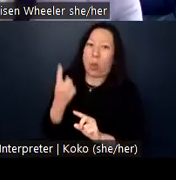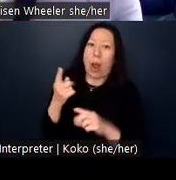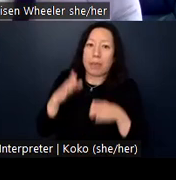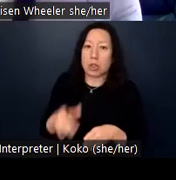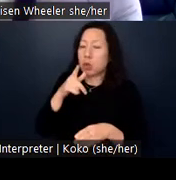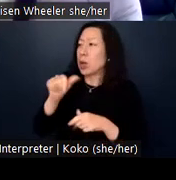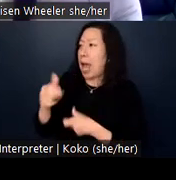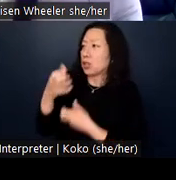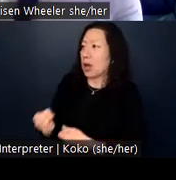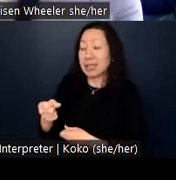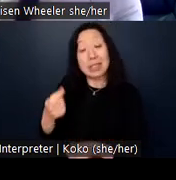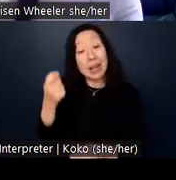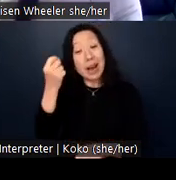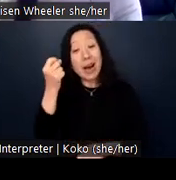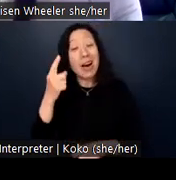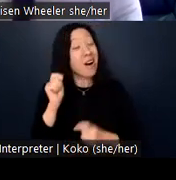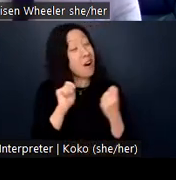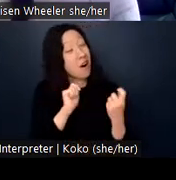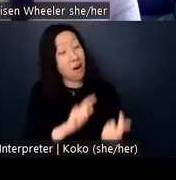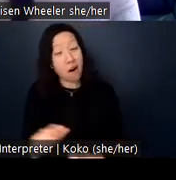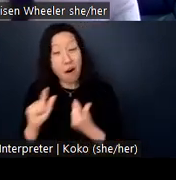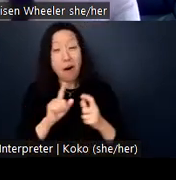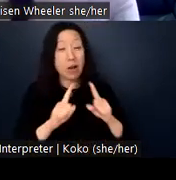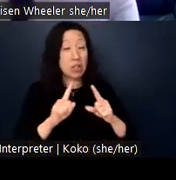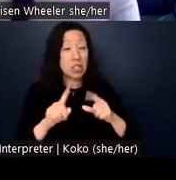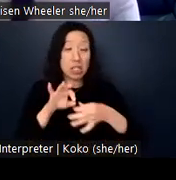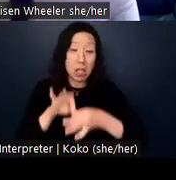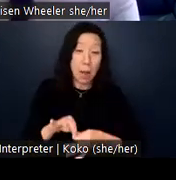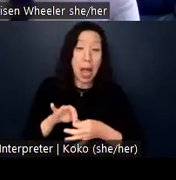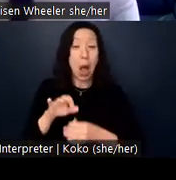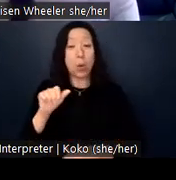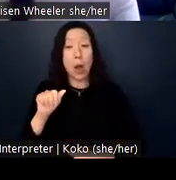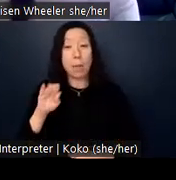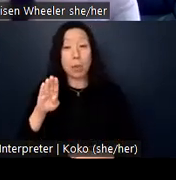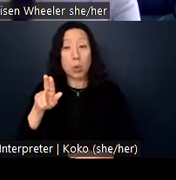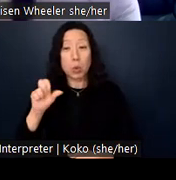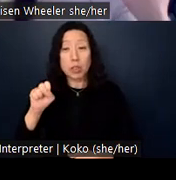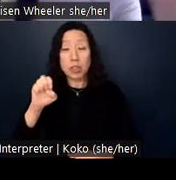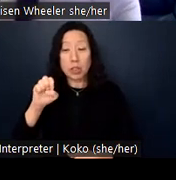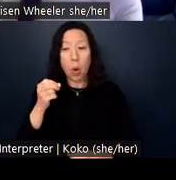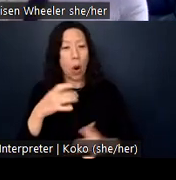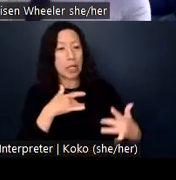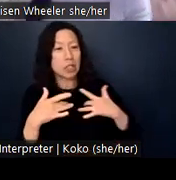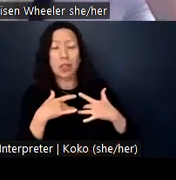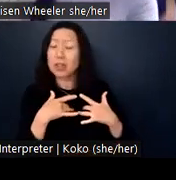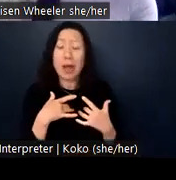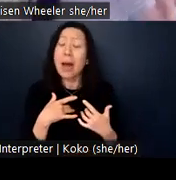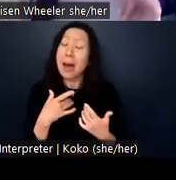that you have should be about abuse or about your concerns for the person they might just want someone who they can feel normal with to crack jokes to